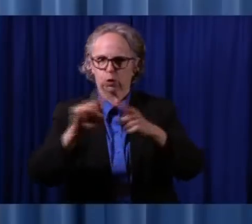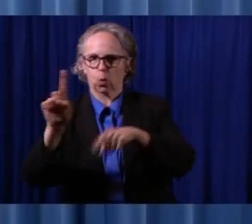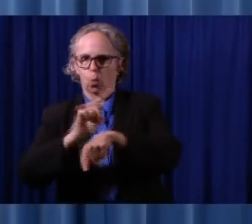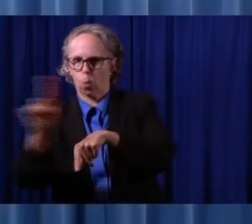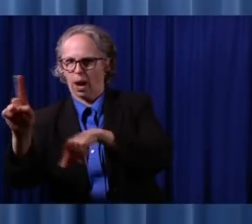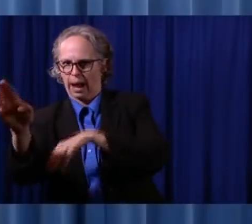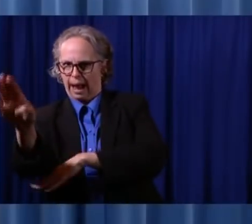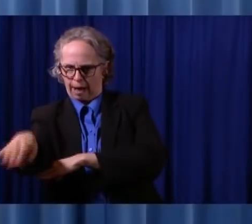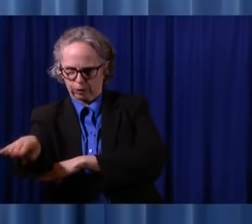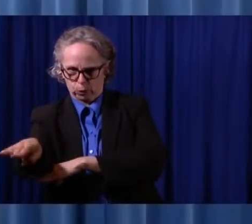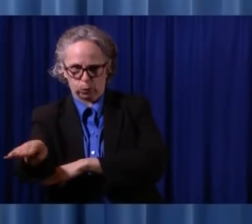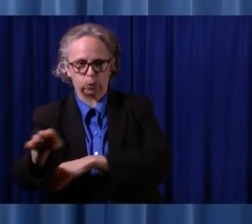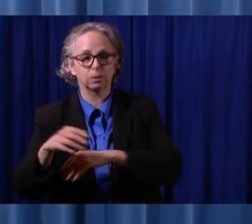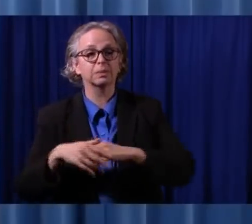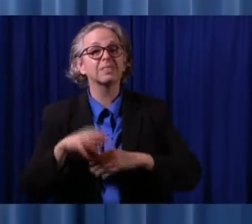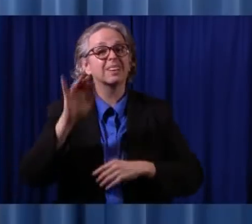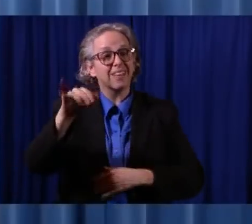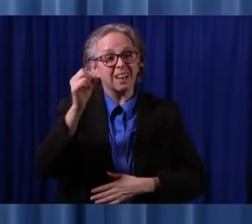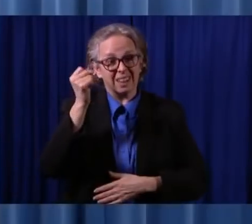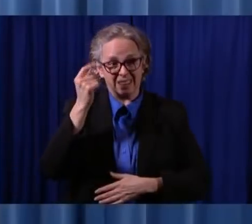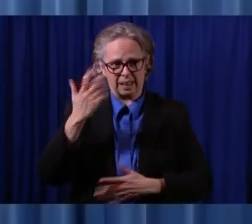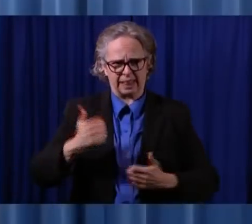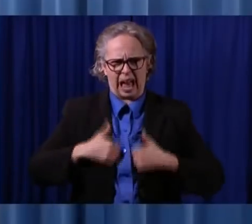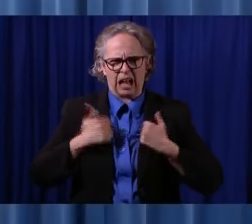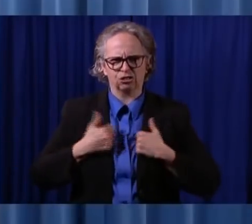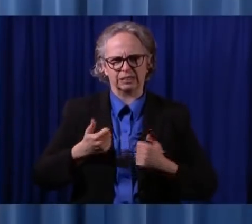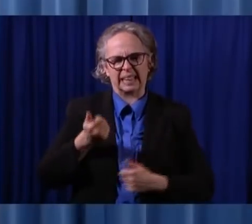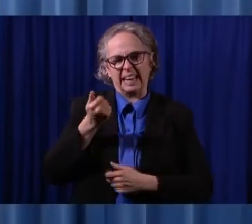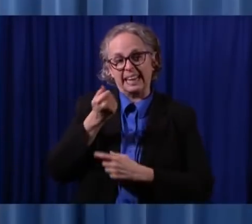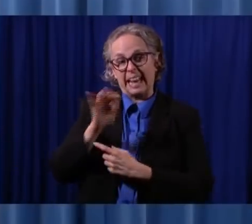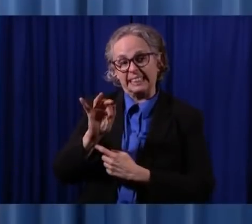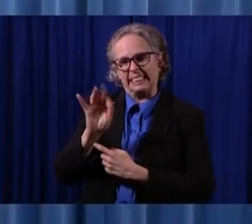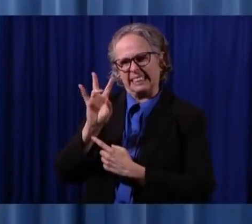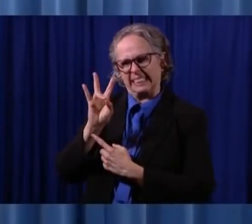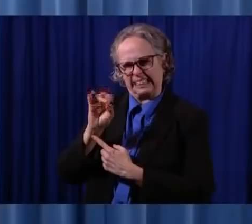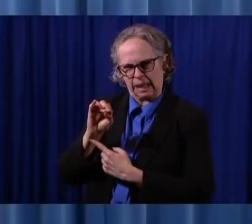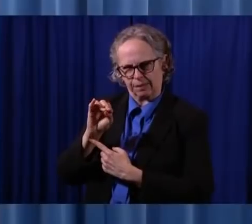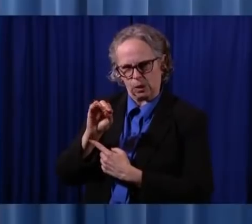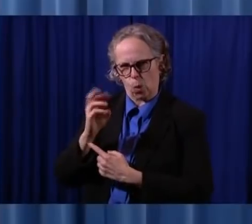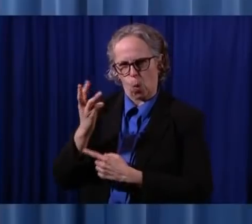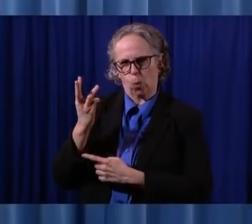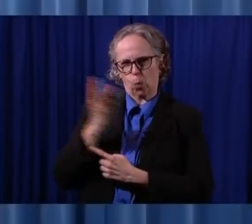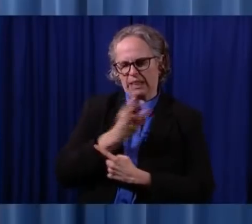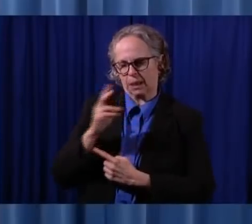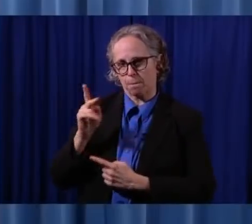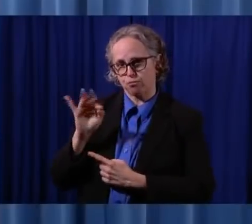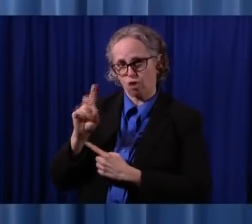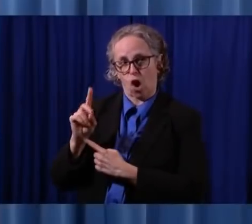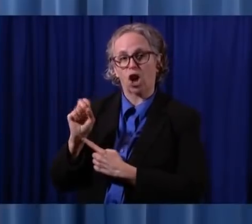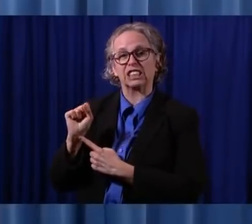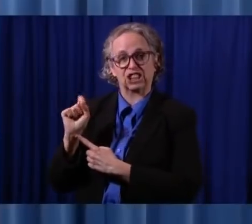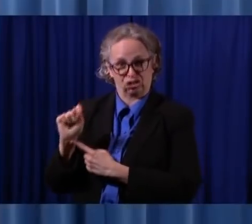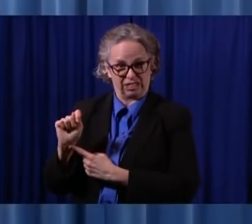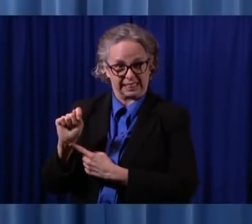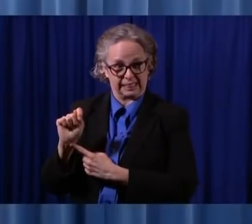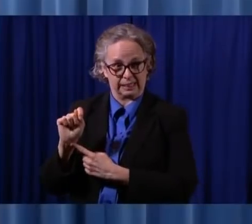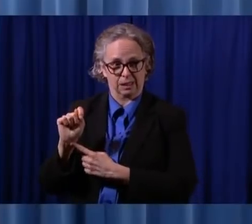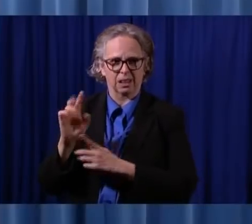00 A.M. 00 P.M. . AGAIN, THAT POP UP TESTING